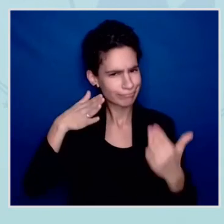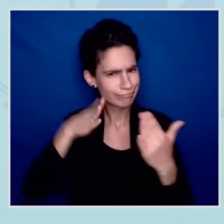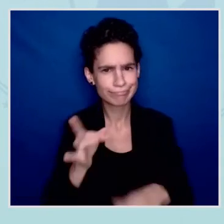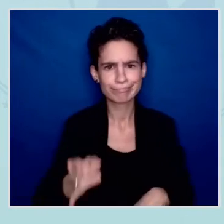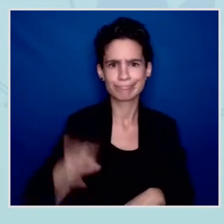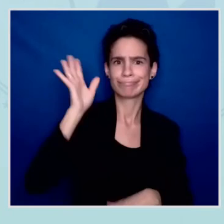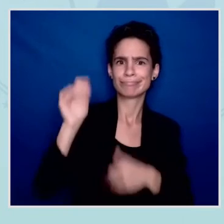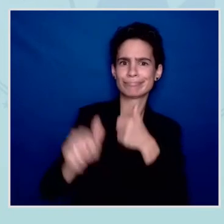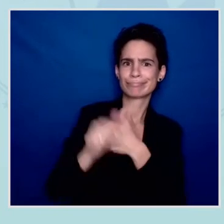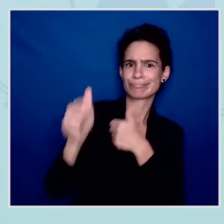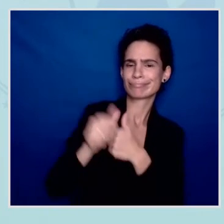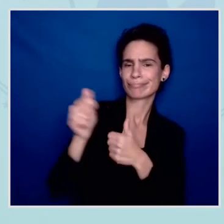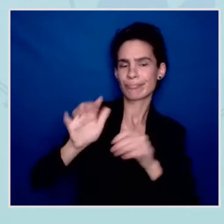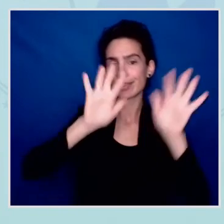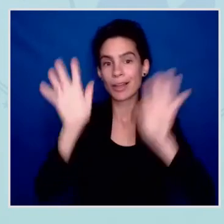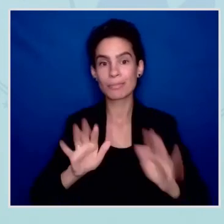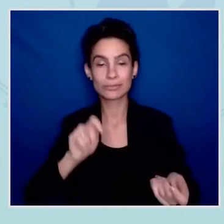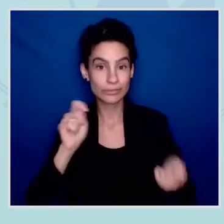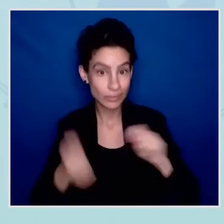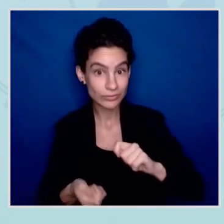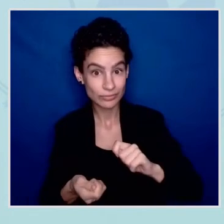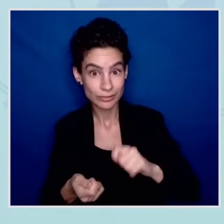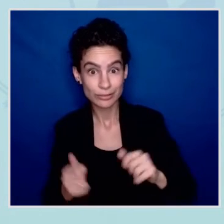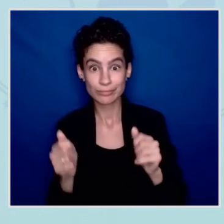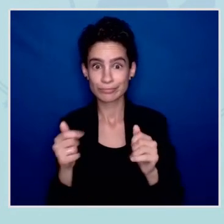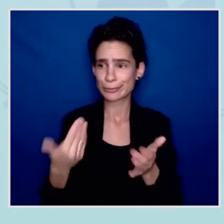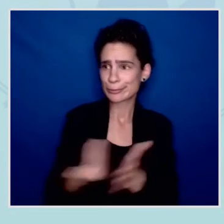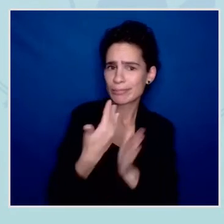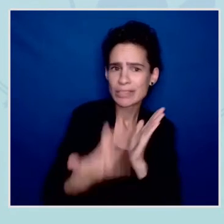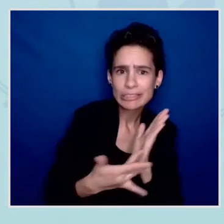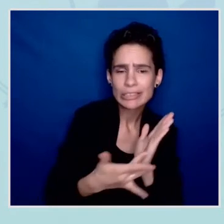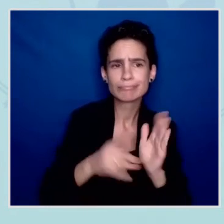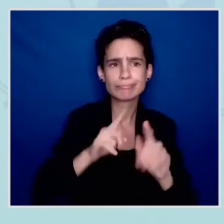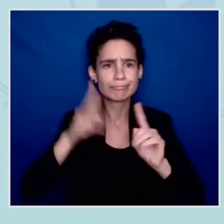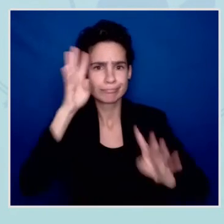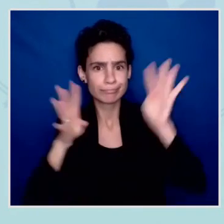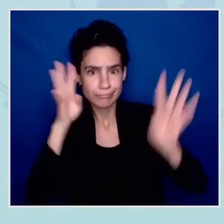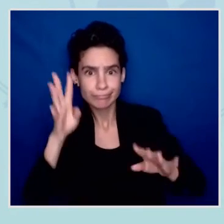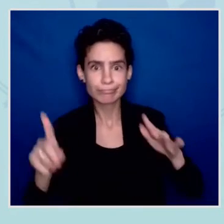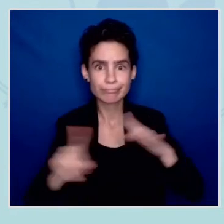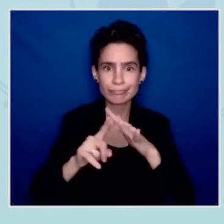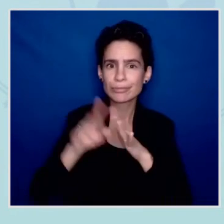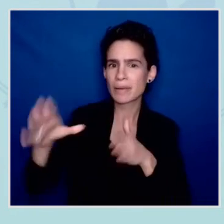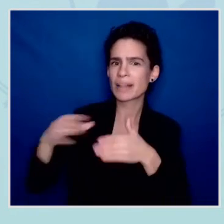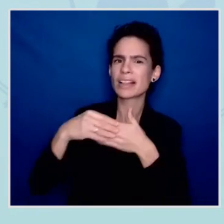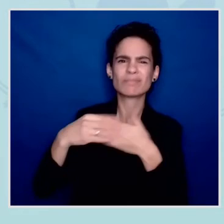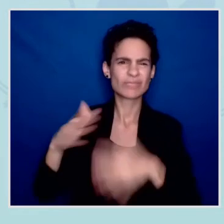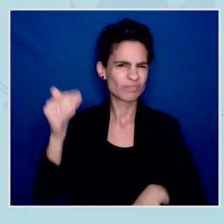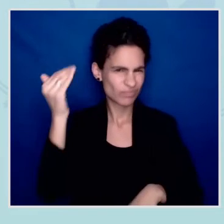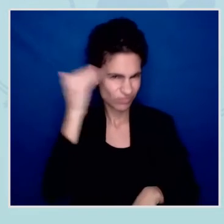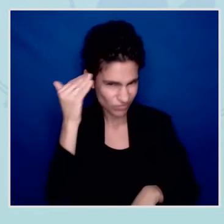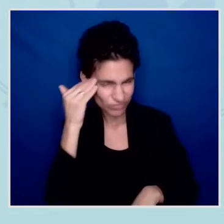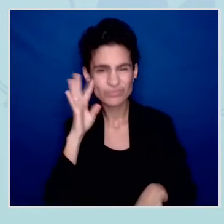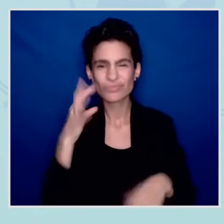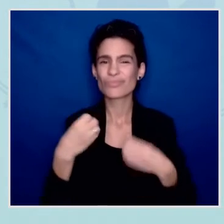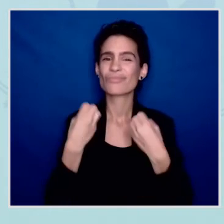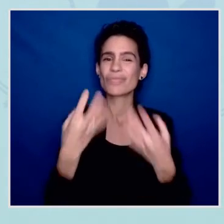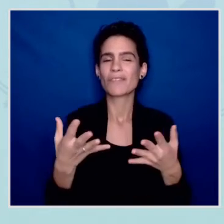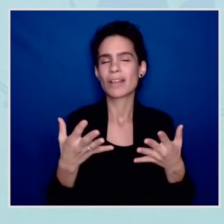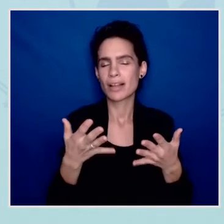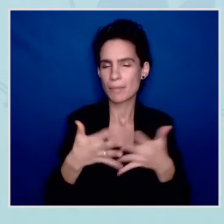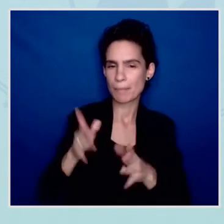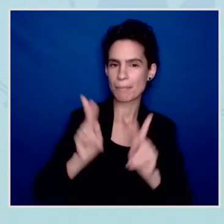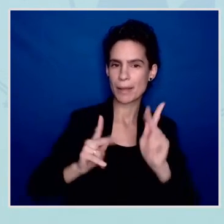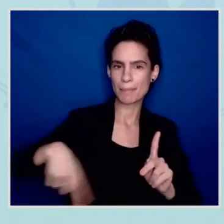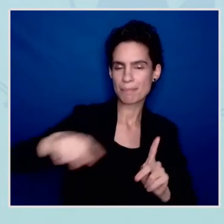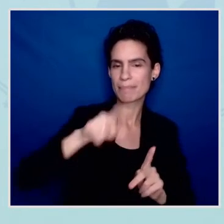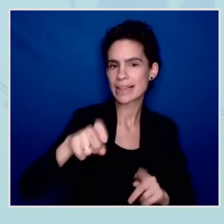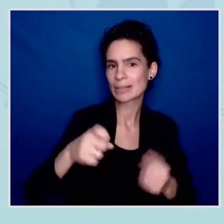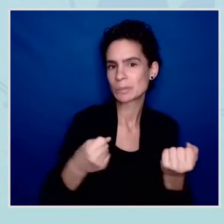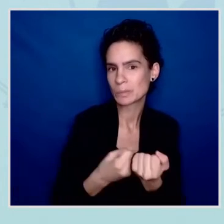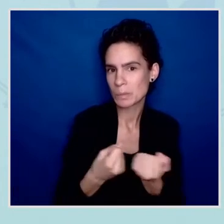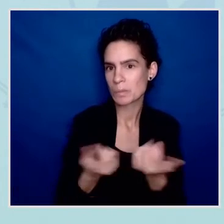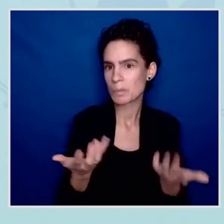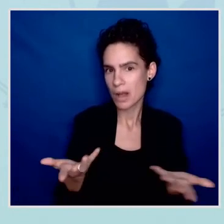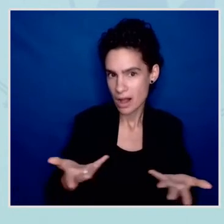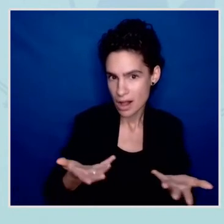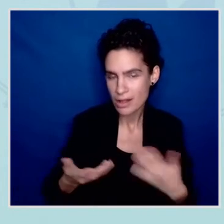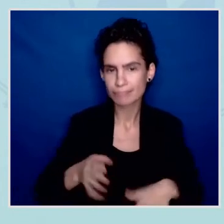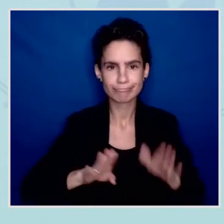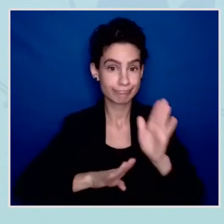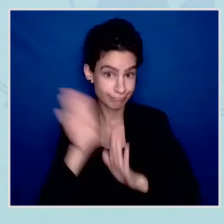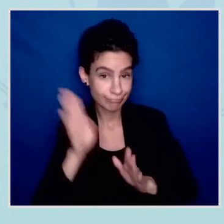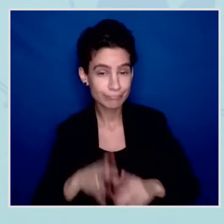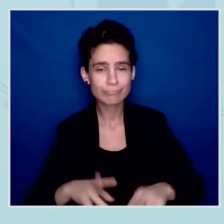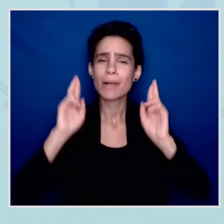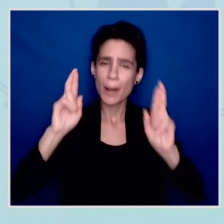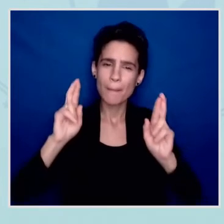TO ADVANCE RACIAL EQUITY ACROSS